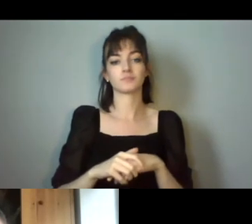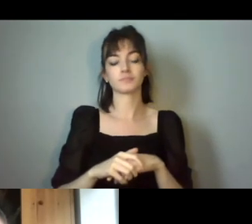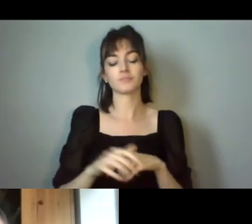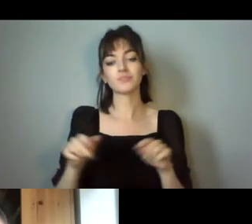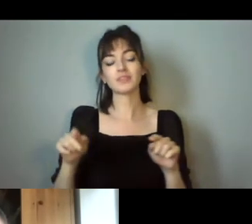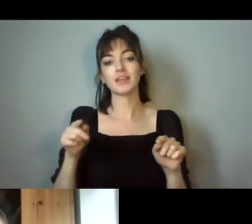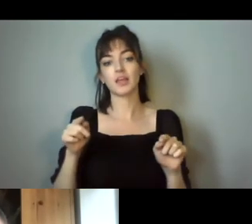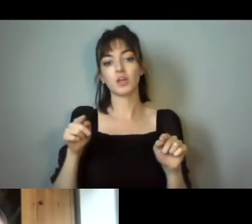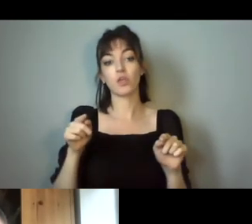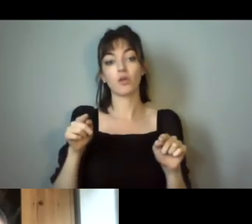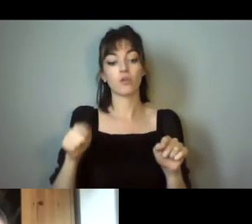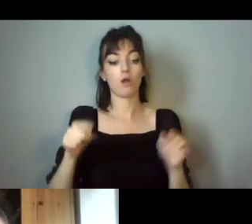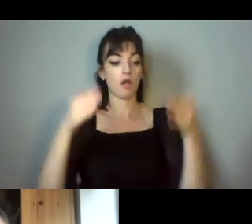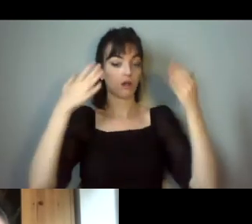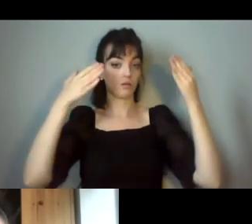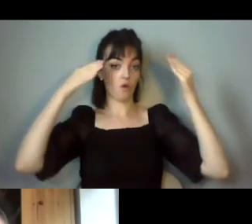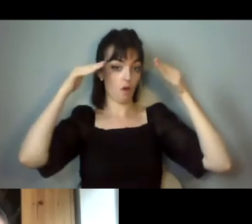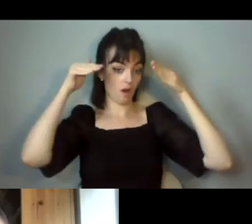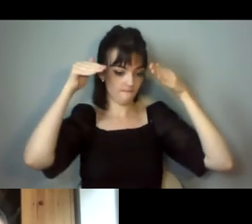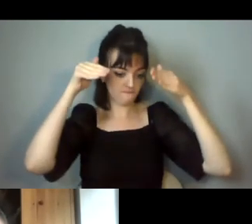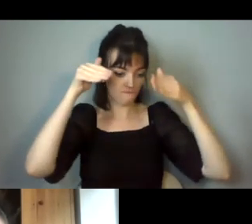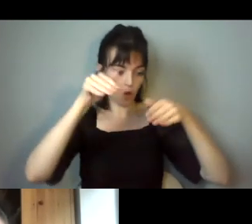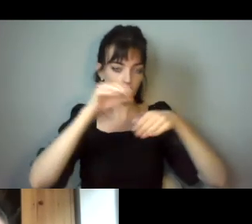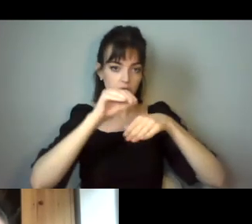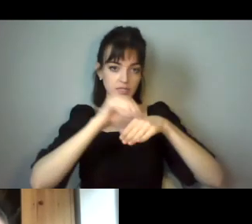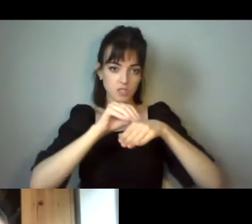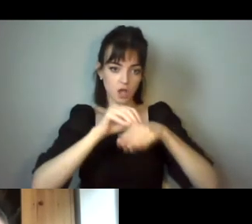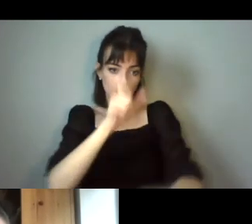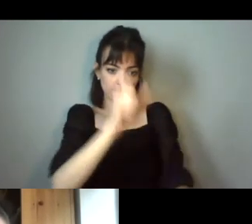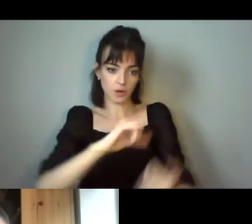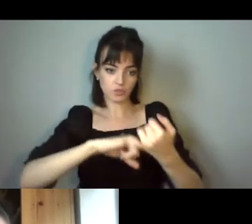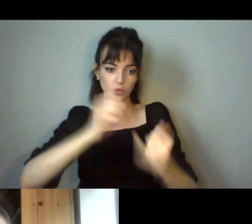The focus has been on both person with intellectual and psychosocial disabilities.